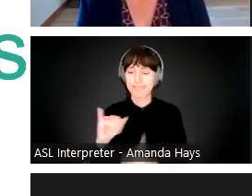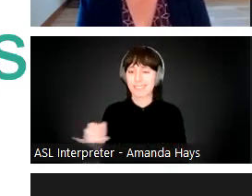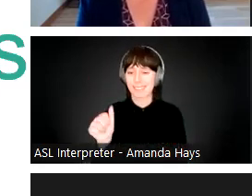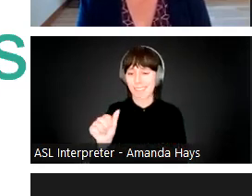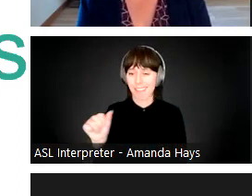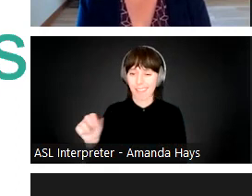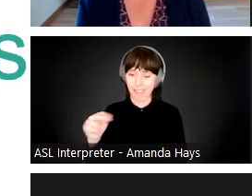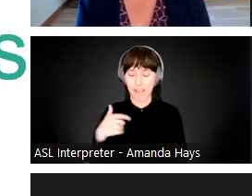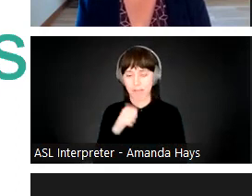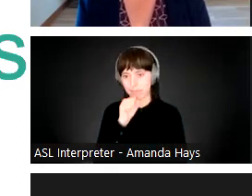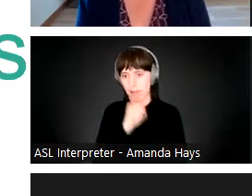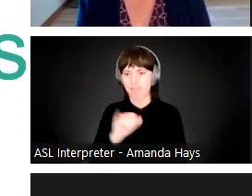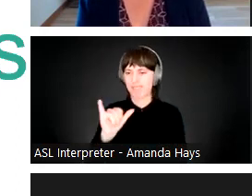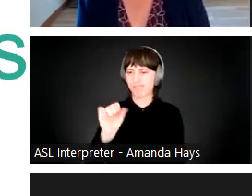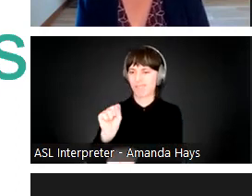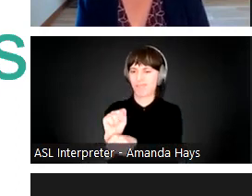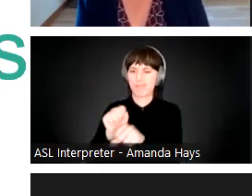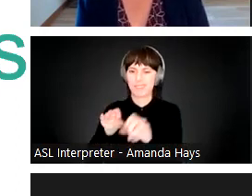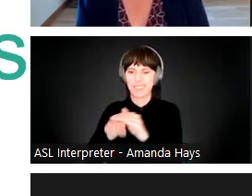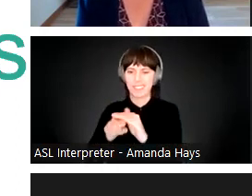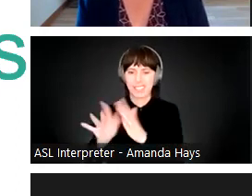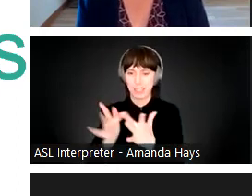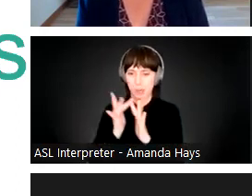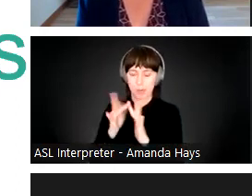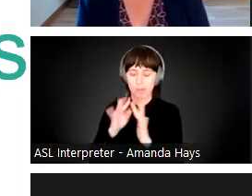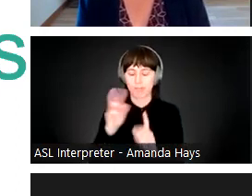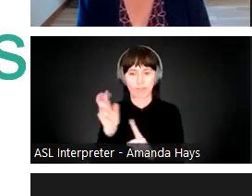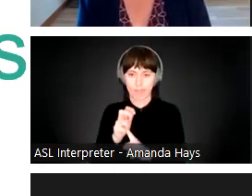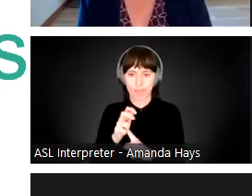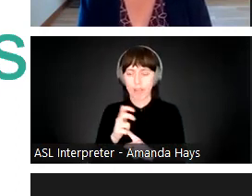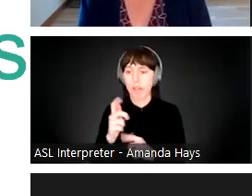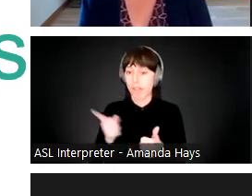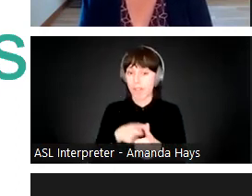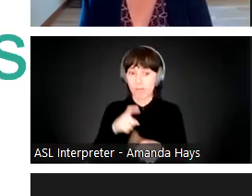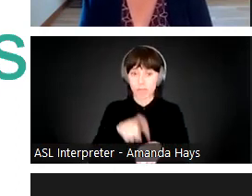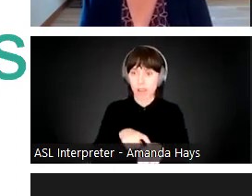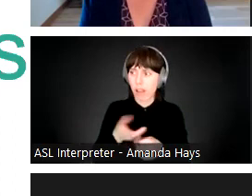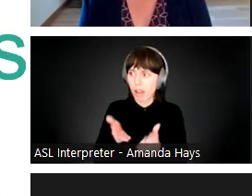they're really great if this is your first time asking for accommodations,